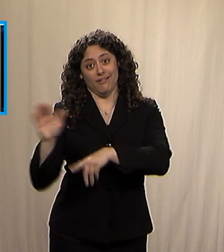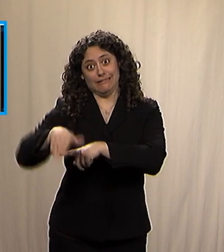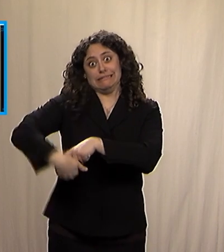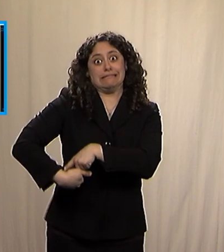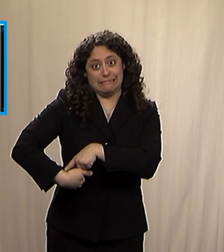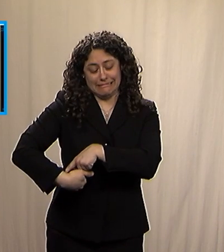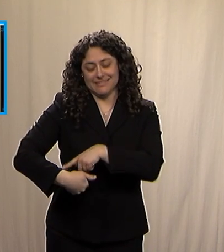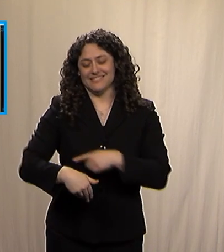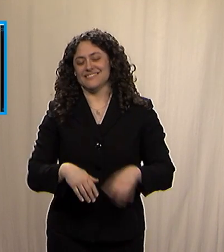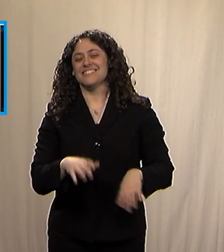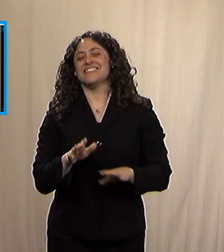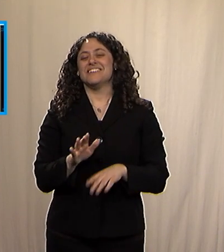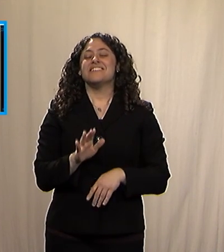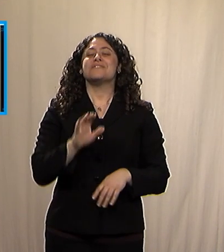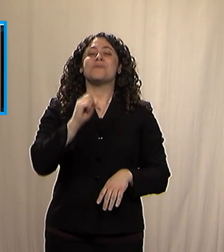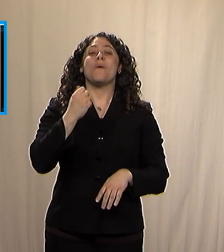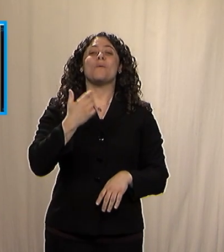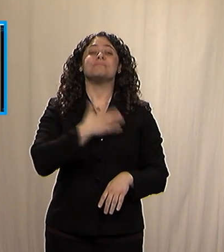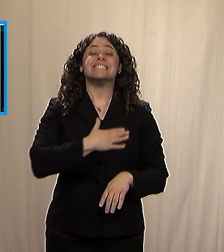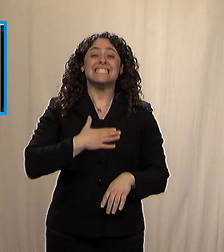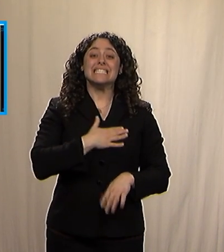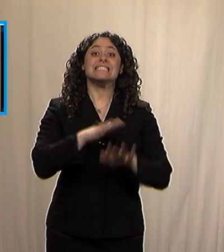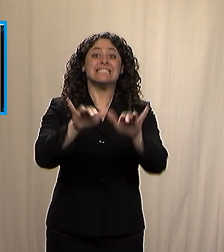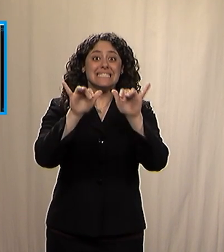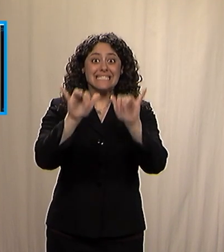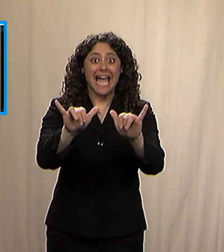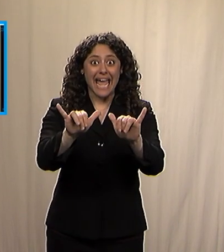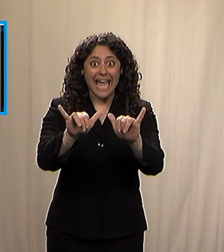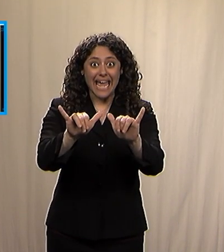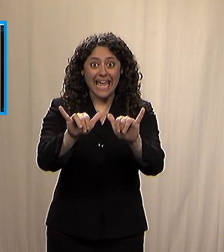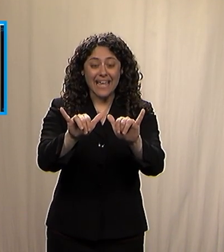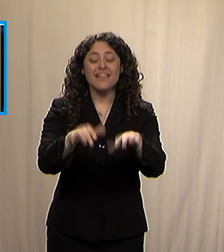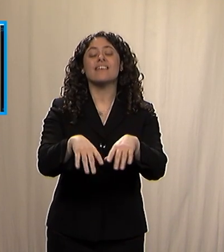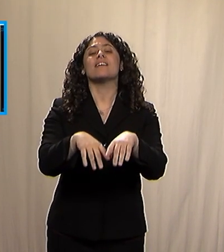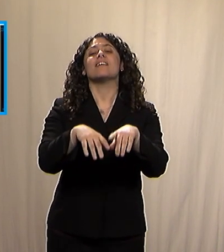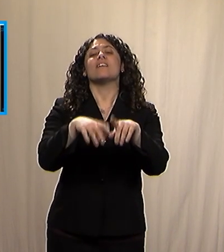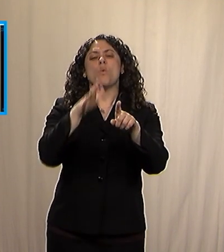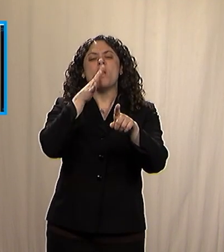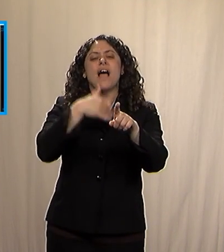Please hold on. The instructions in the chat window for the post assessment will be there.